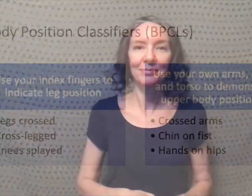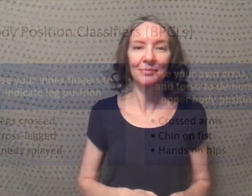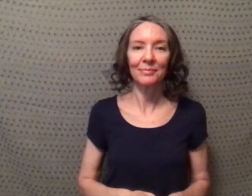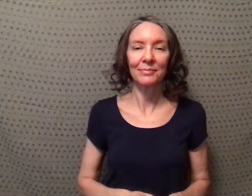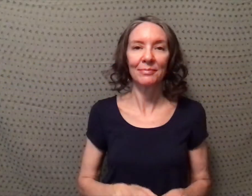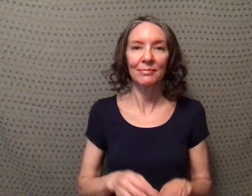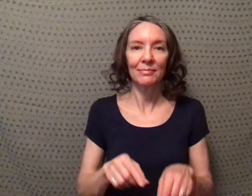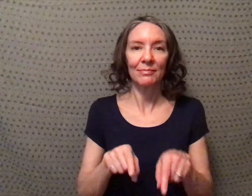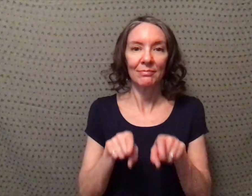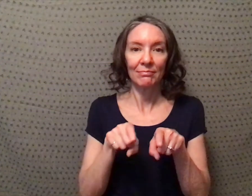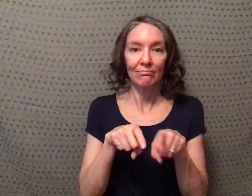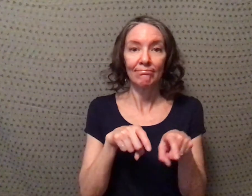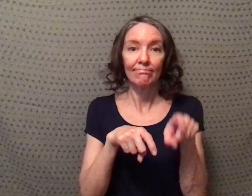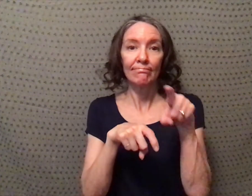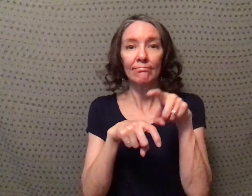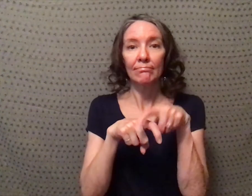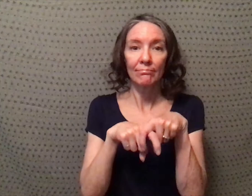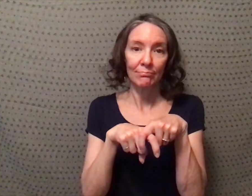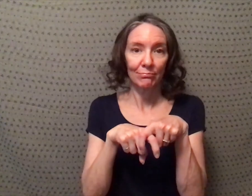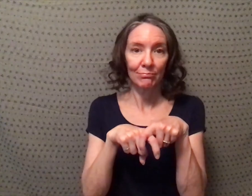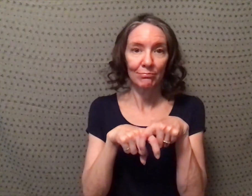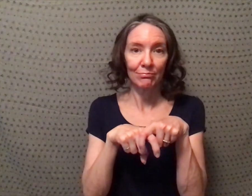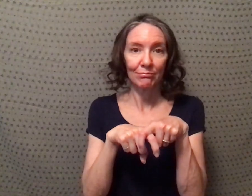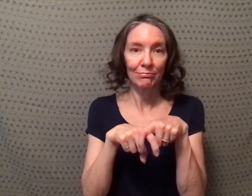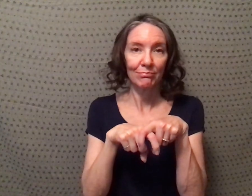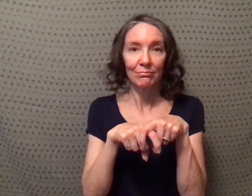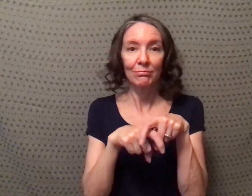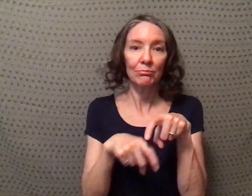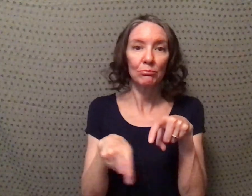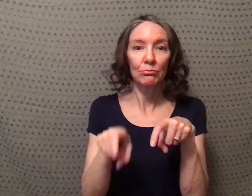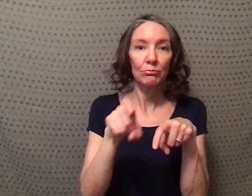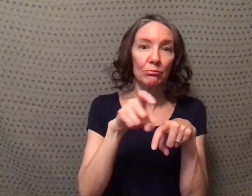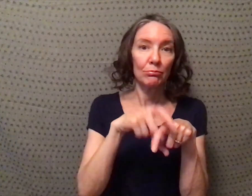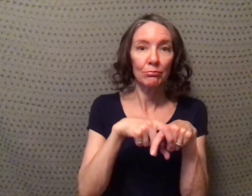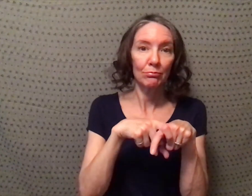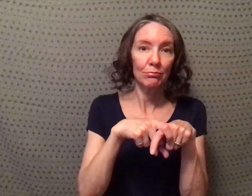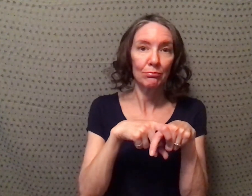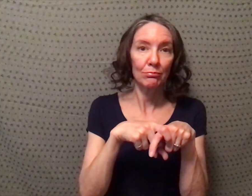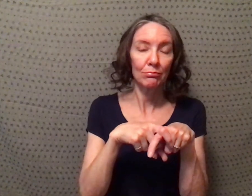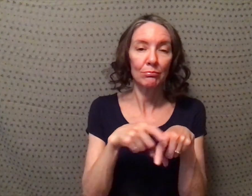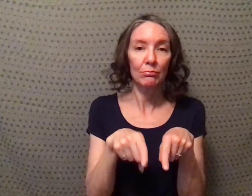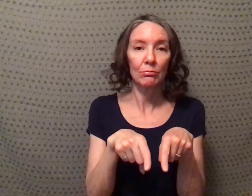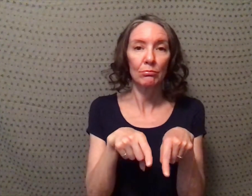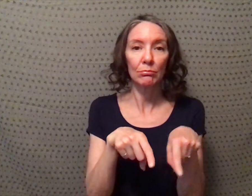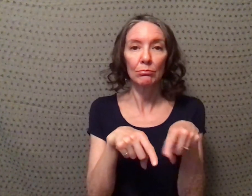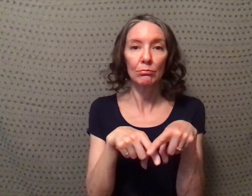Use your index fingers as a stand-in for legs. Show legs